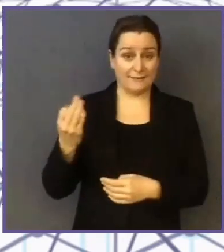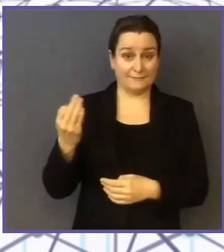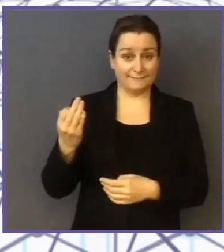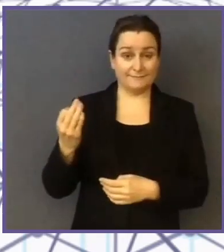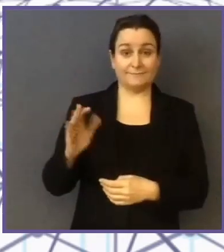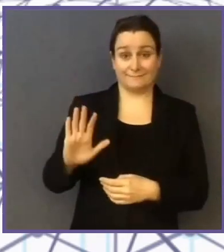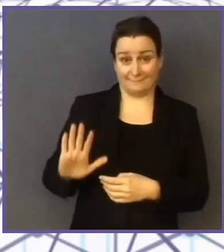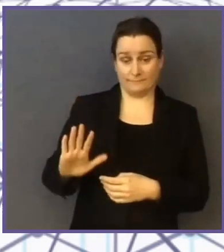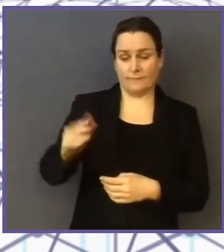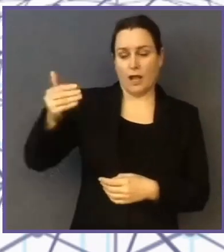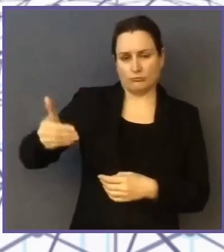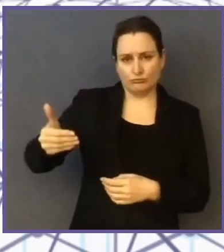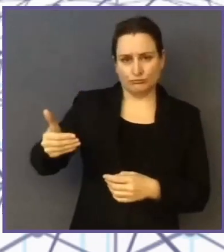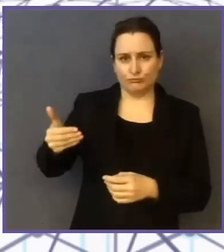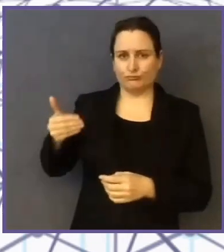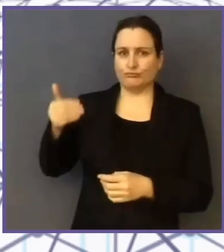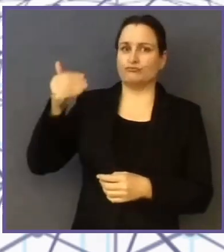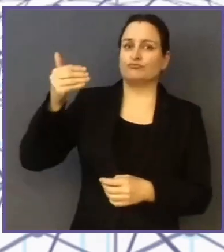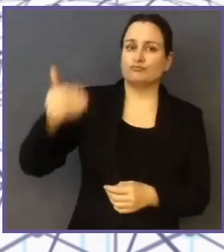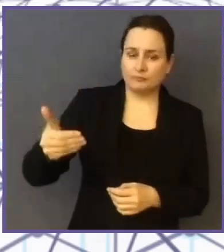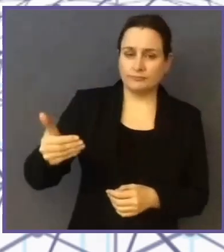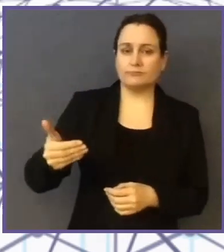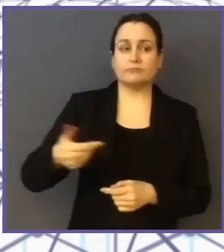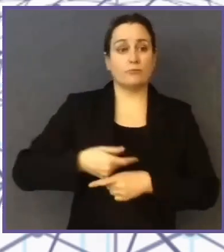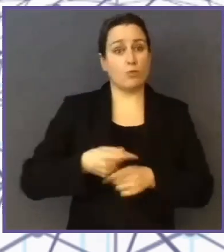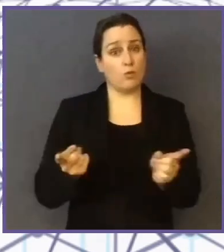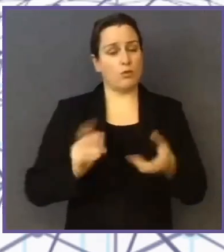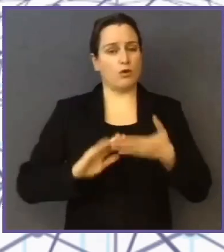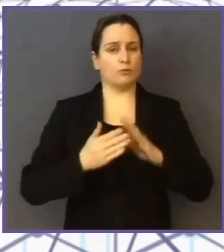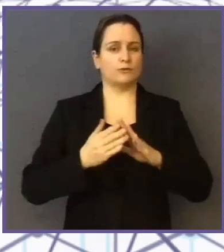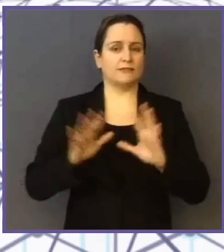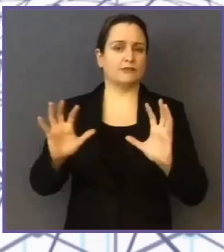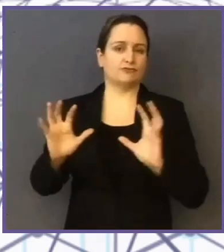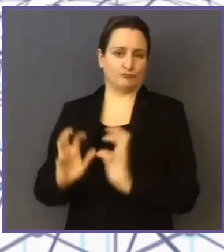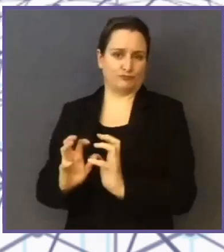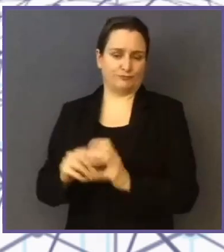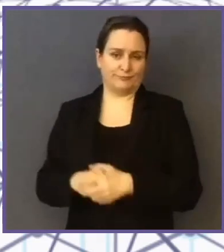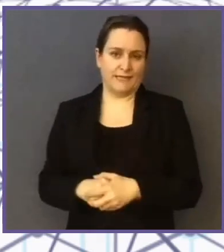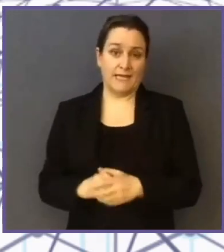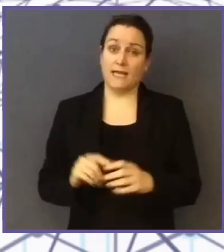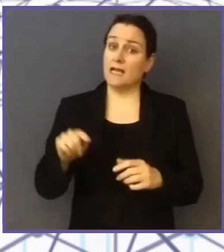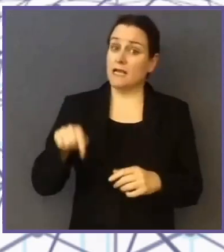And on that, we convened a series of workshops with a local stakeholder group from the at